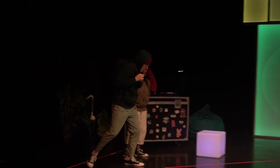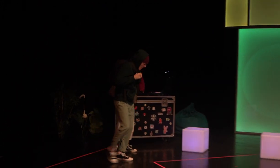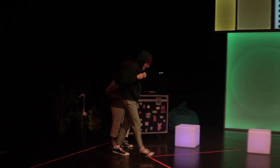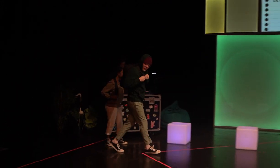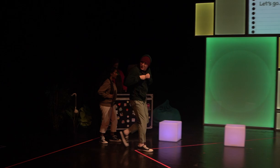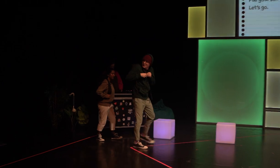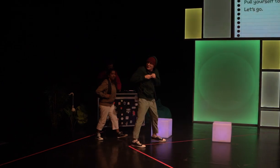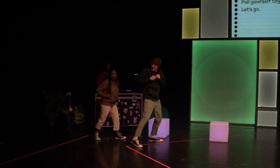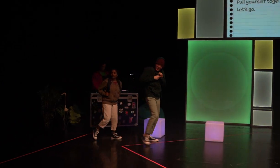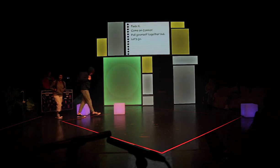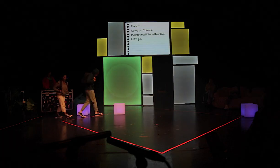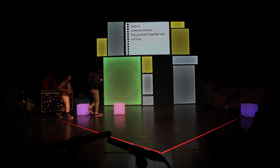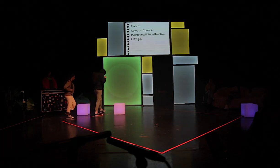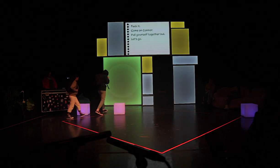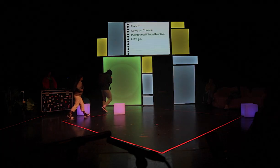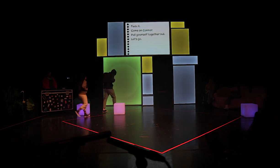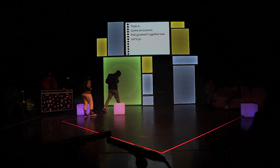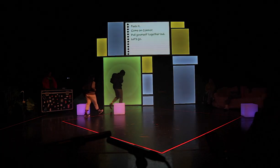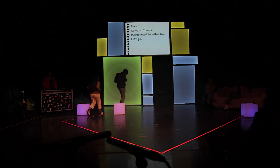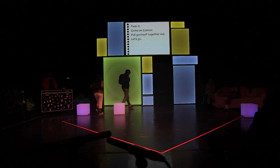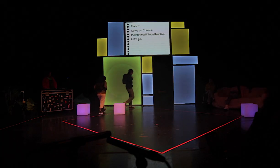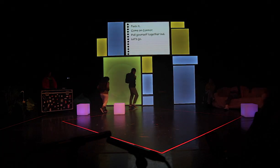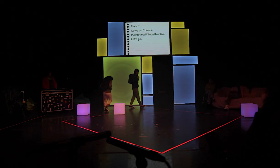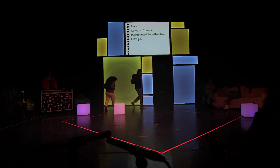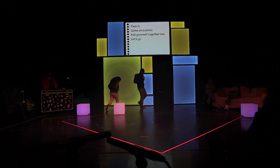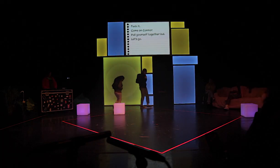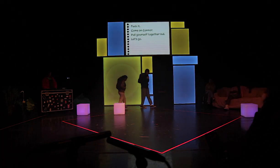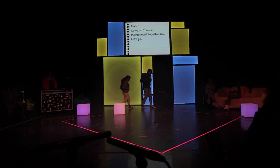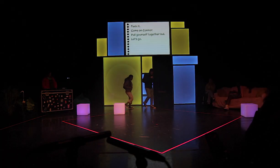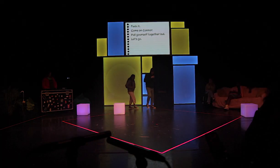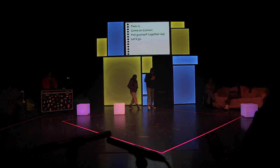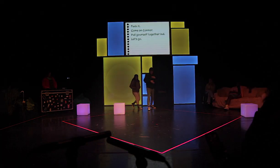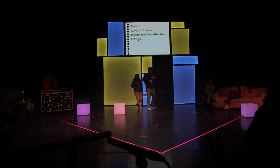Let's go.